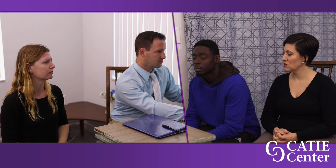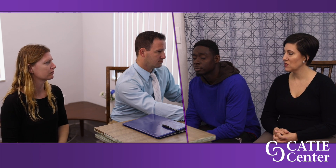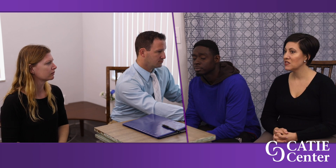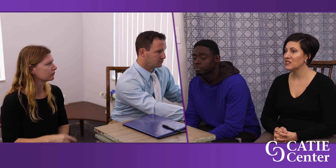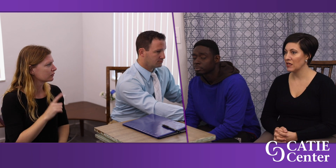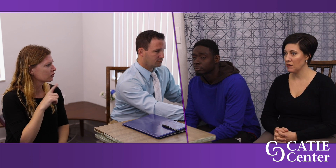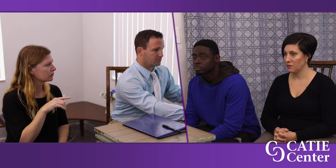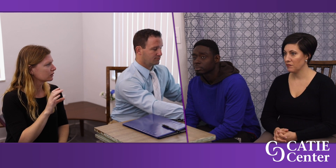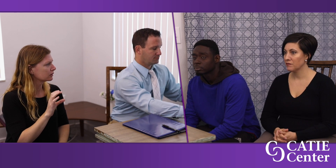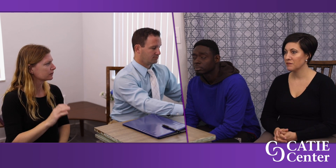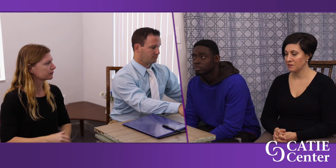C.